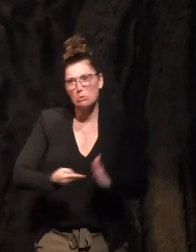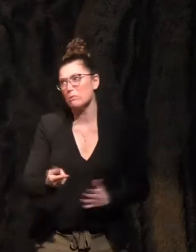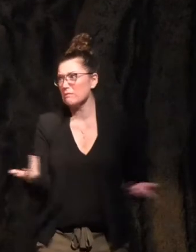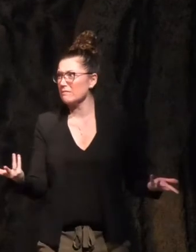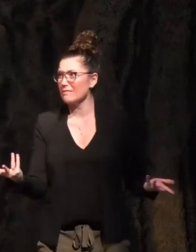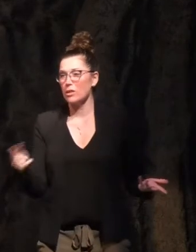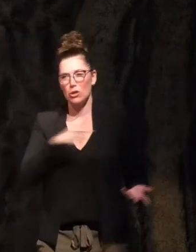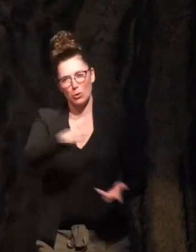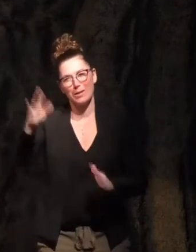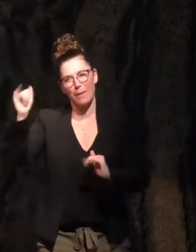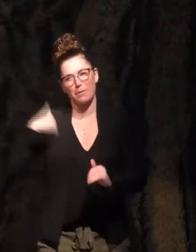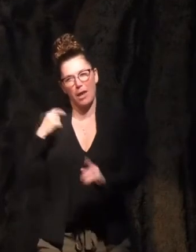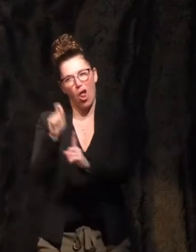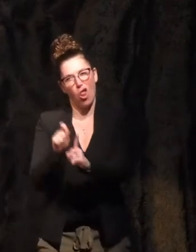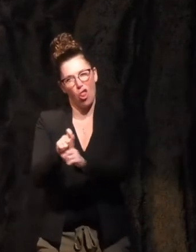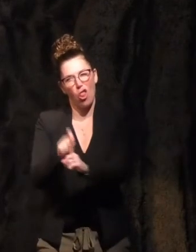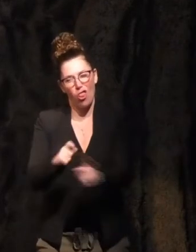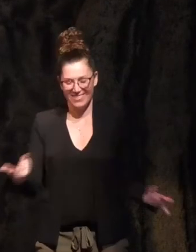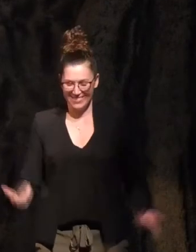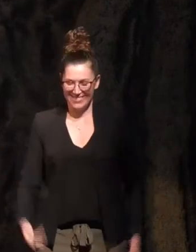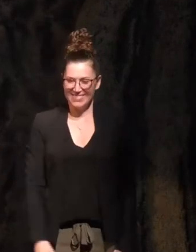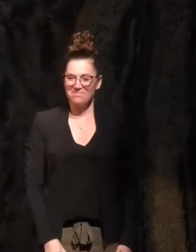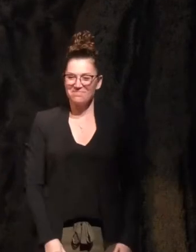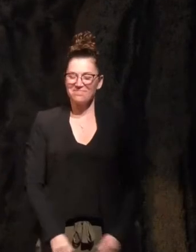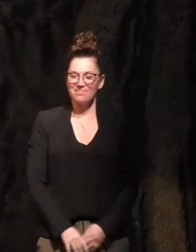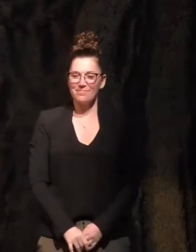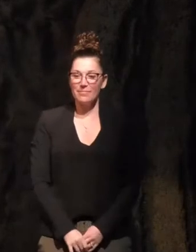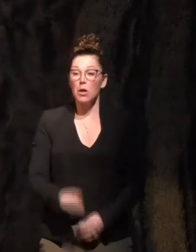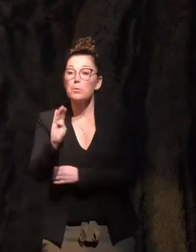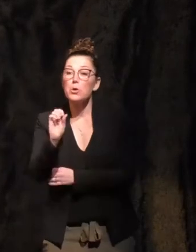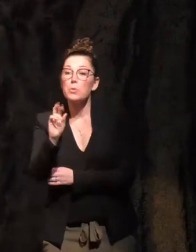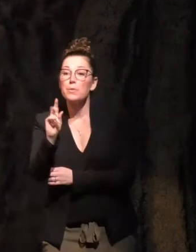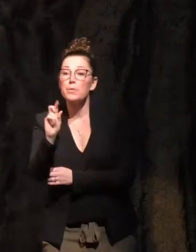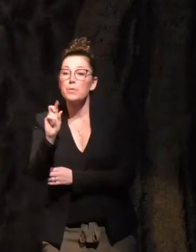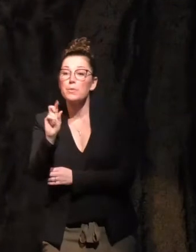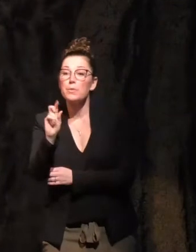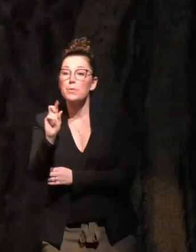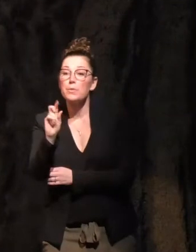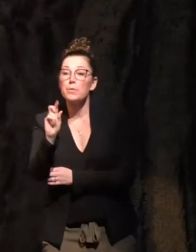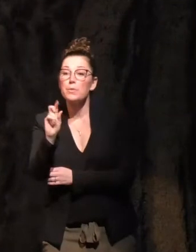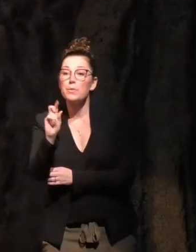and seriously Boomer and Mirette and the whole PACT team, big round of applause for all the work that it's taken.